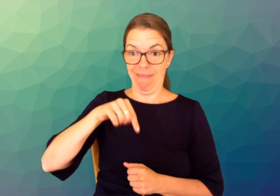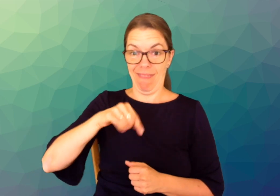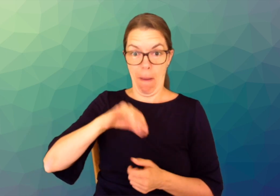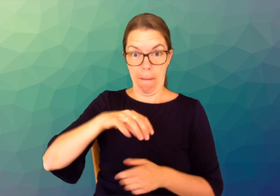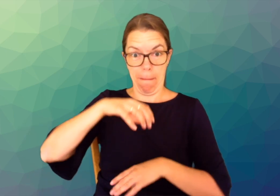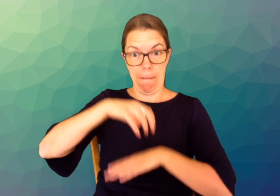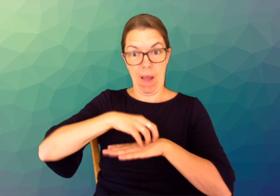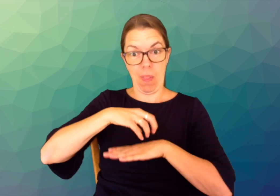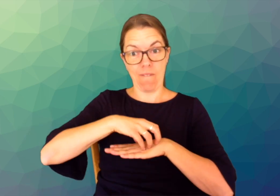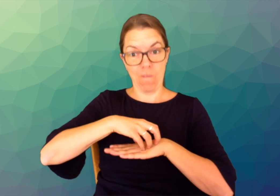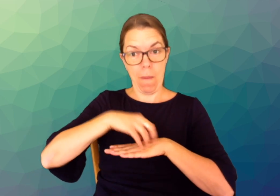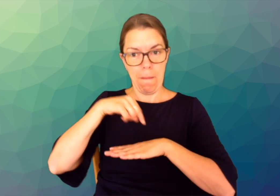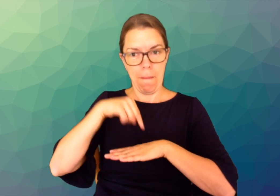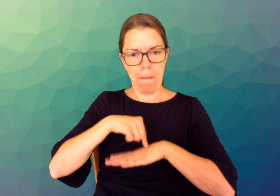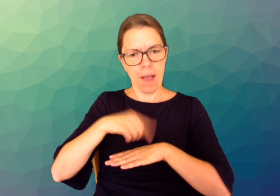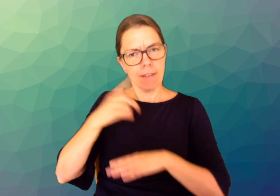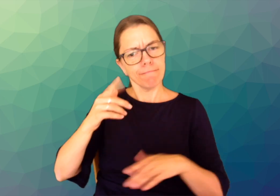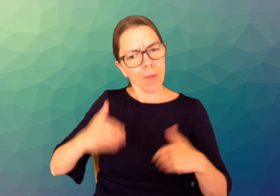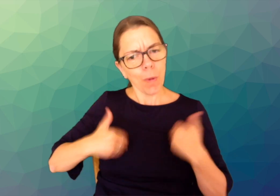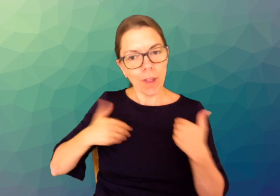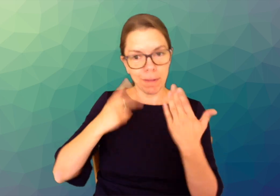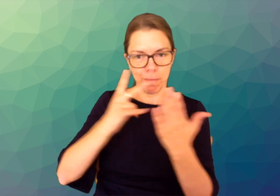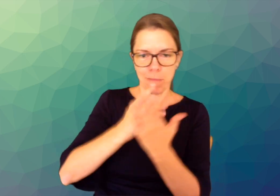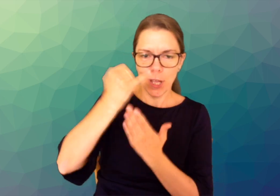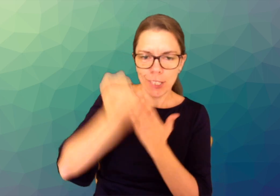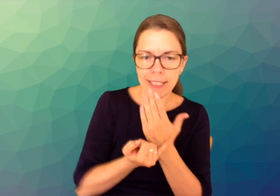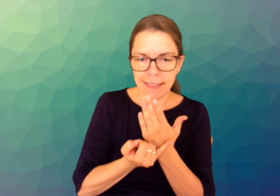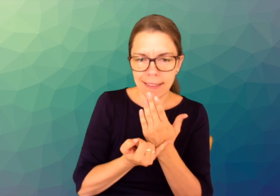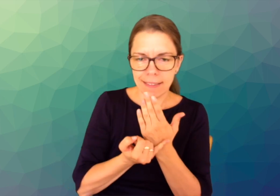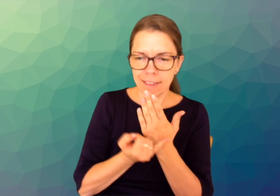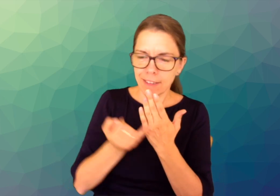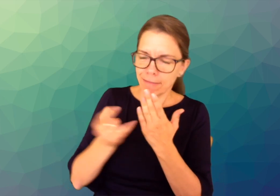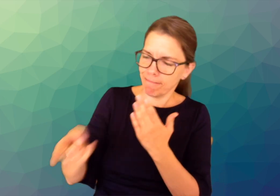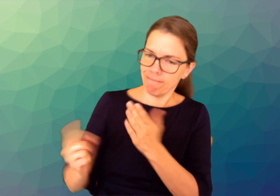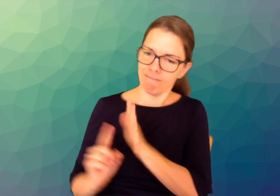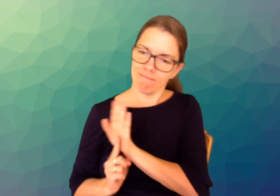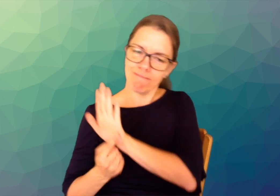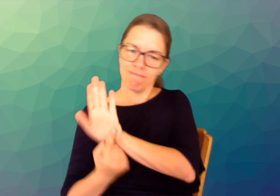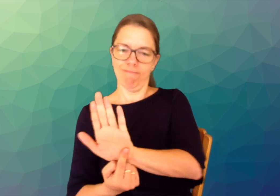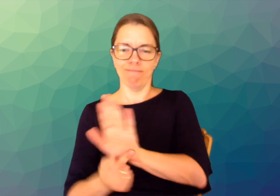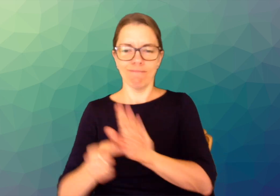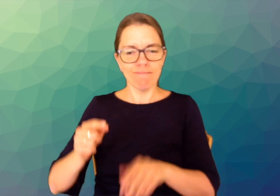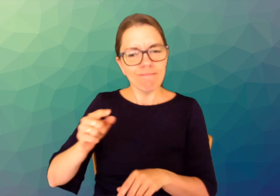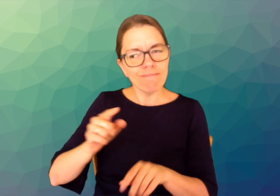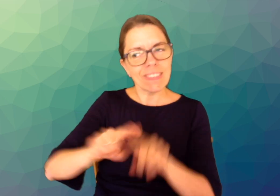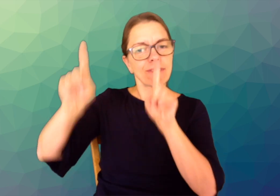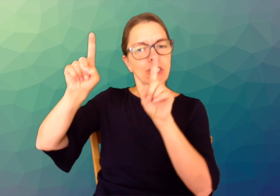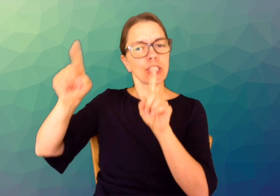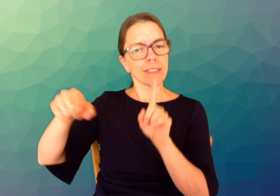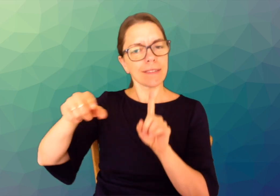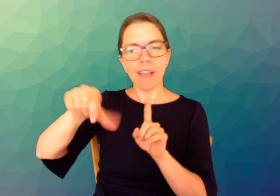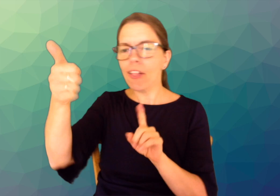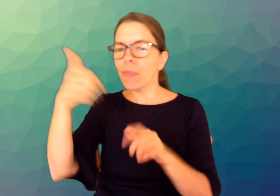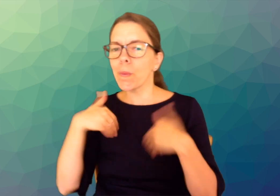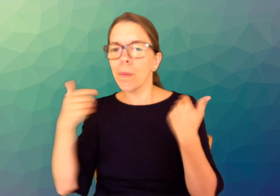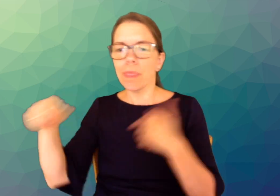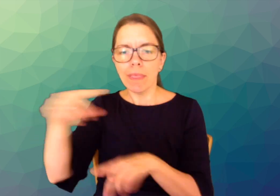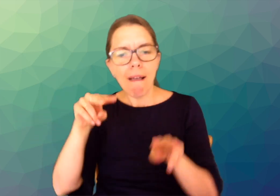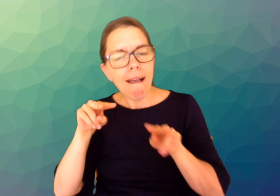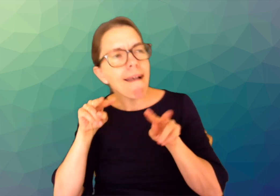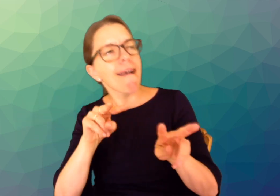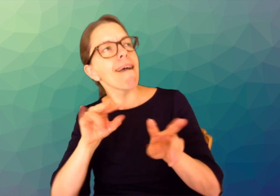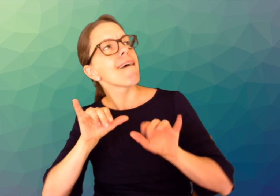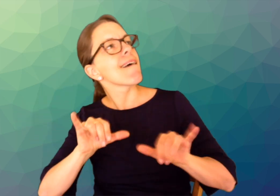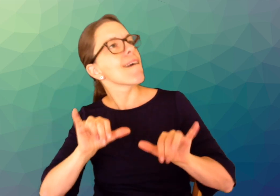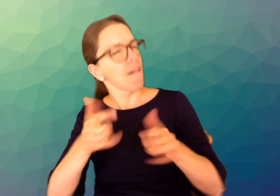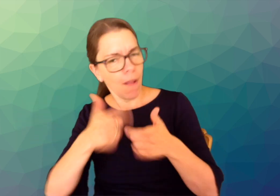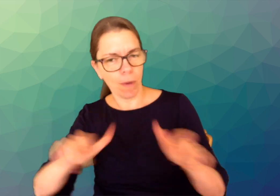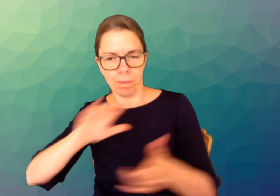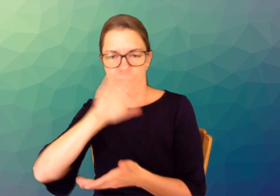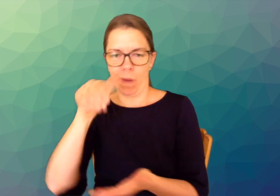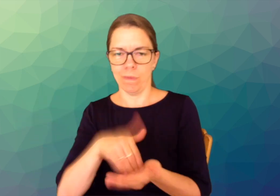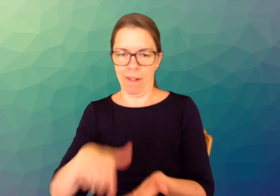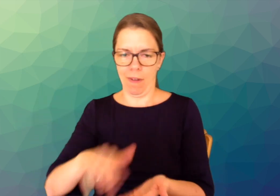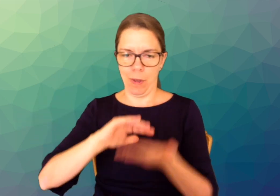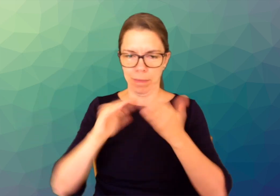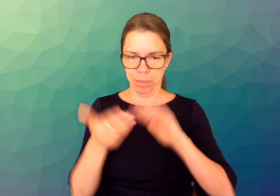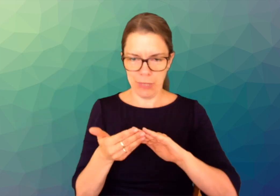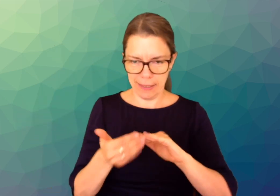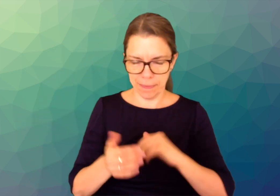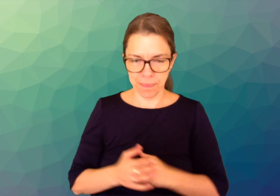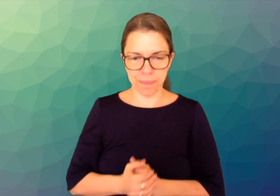A platform for youth projects to be presented to other youth and the larger Montreal community.